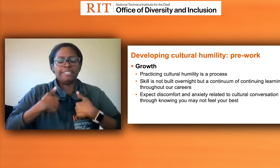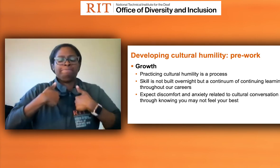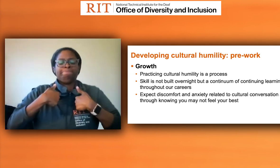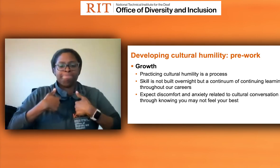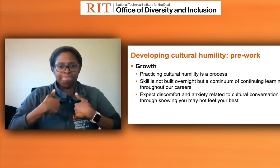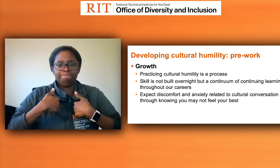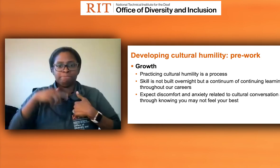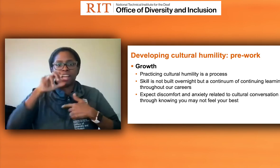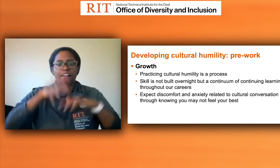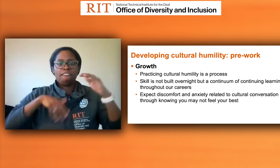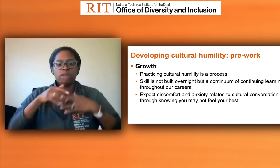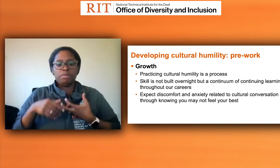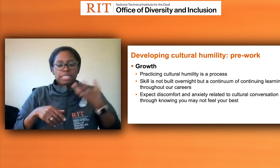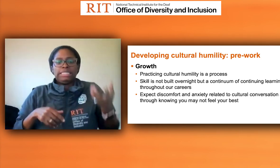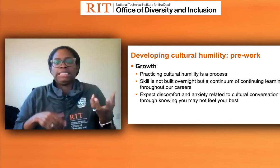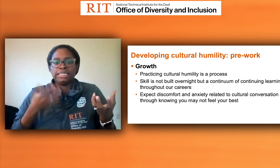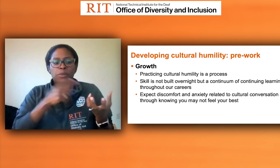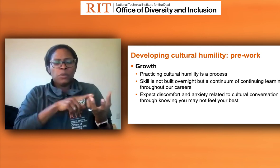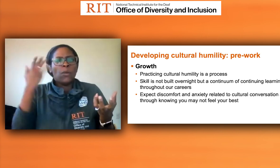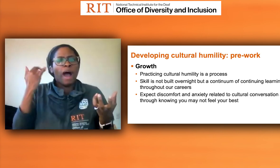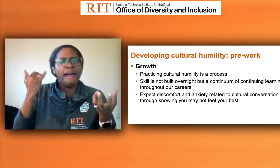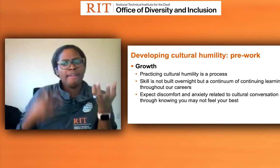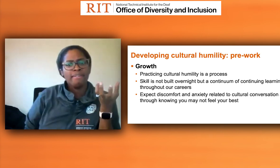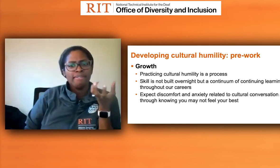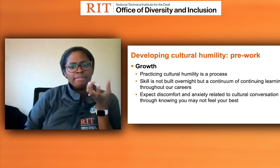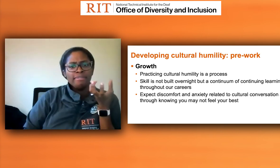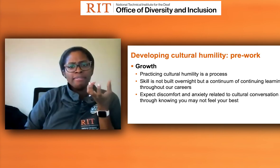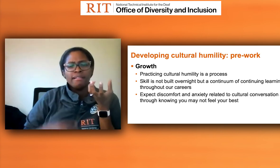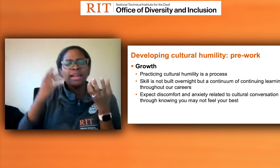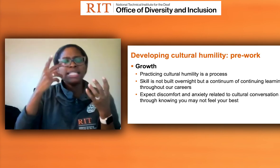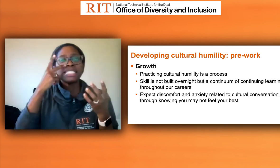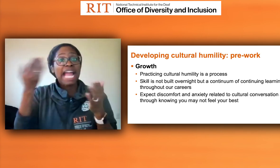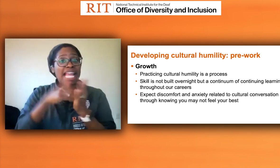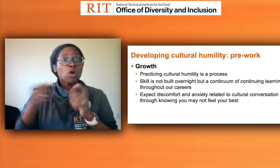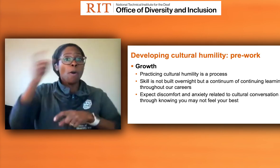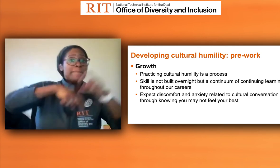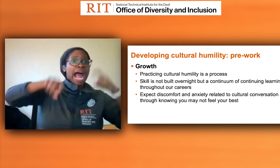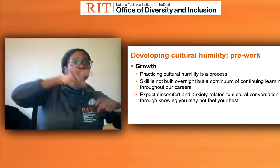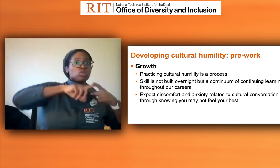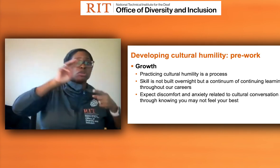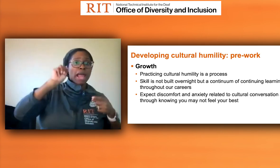the more comfortable it indeed will be. And it's important to sit with those thoughts. Think about why you're feeling the way you are